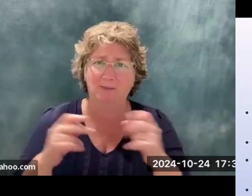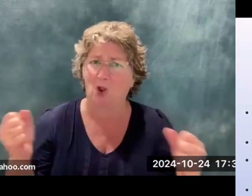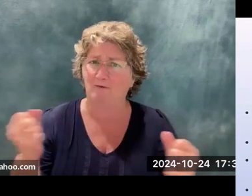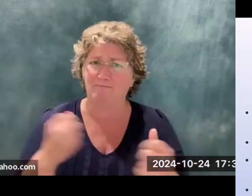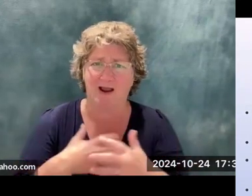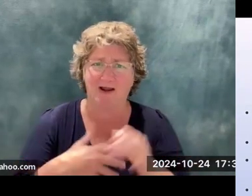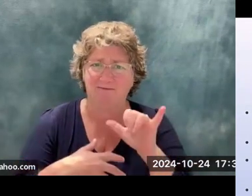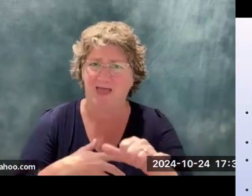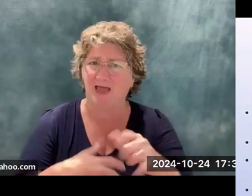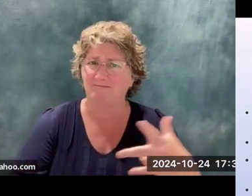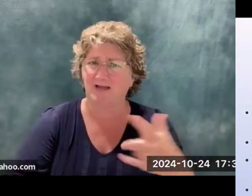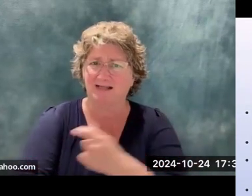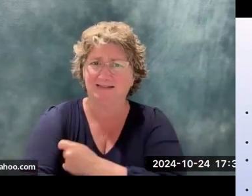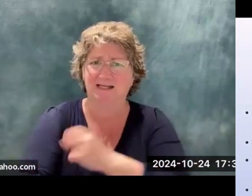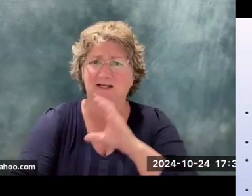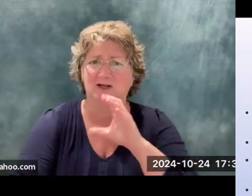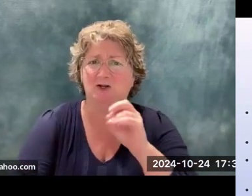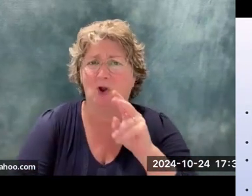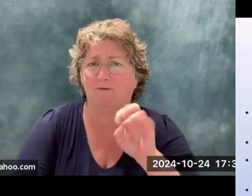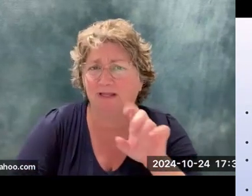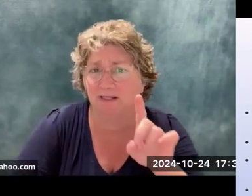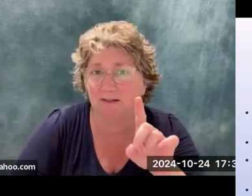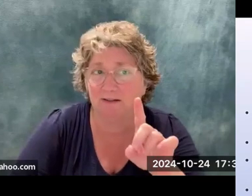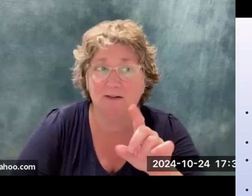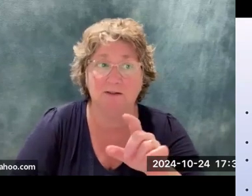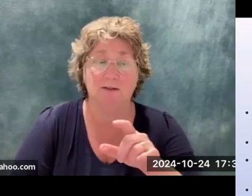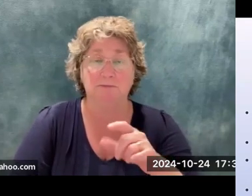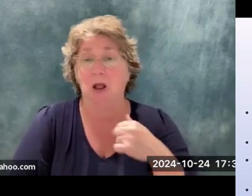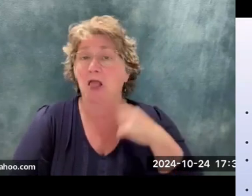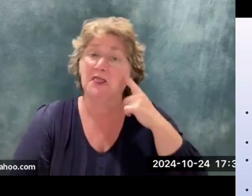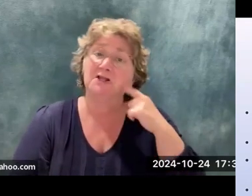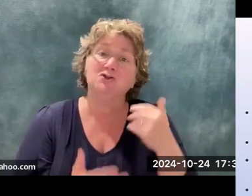And this is some of the reasons I think it's too new. I'm worried about long-term side effects.